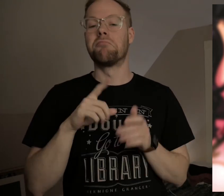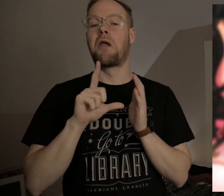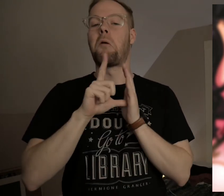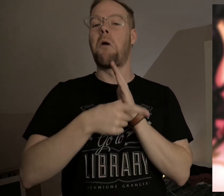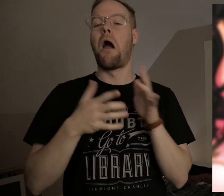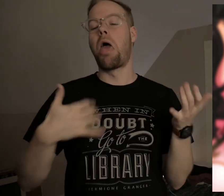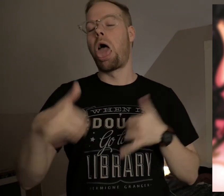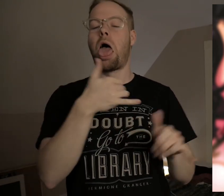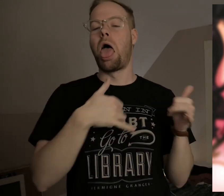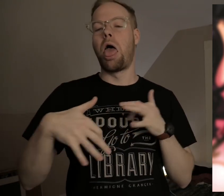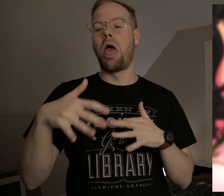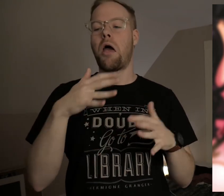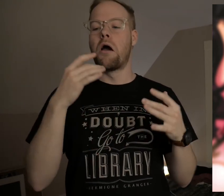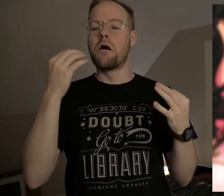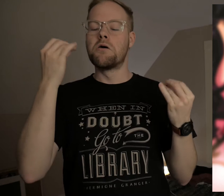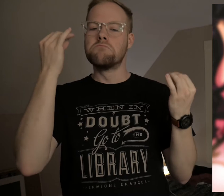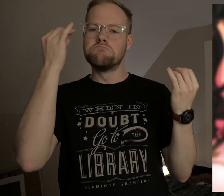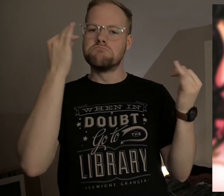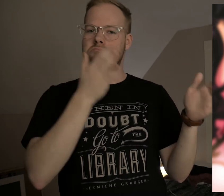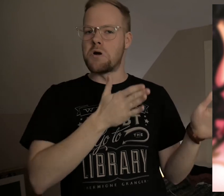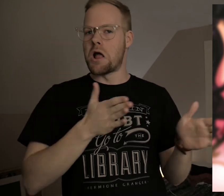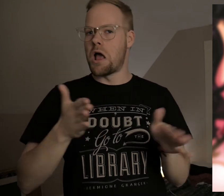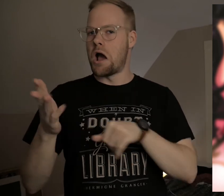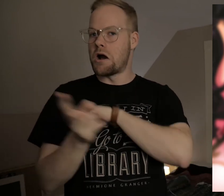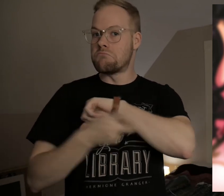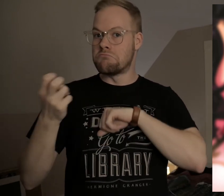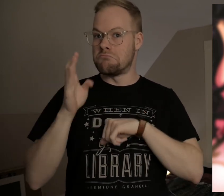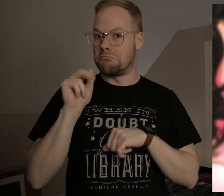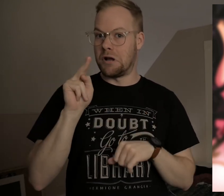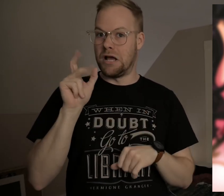After a while of playing around, they start thinking up plans to rob banks.